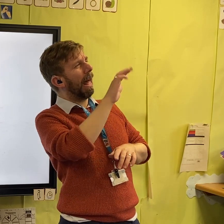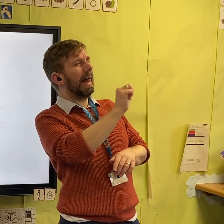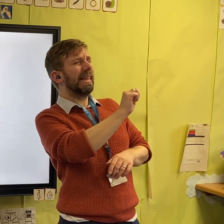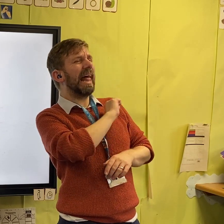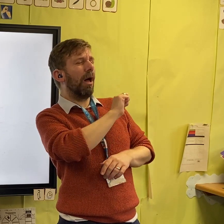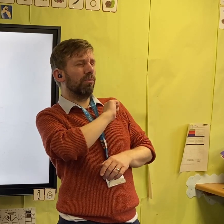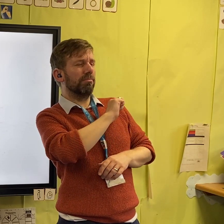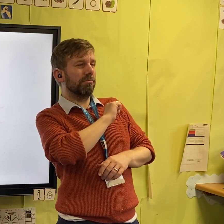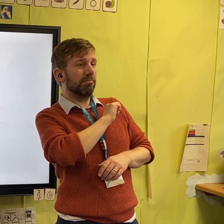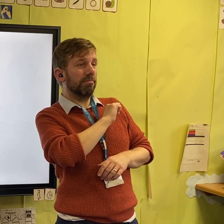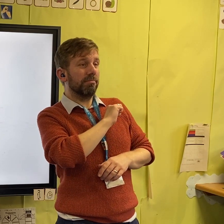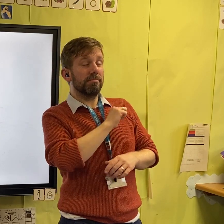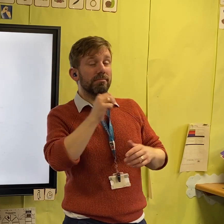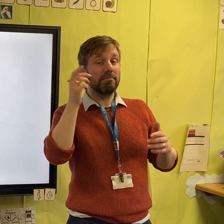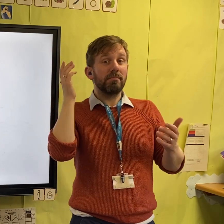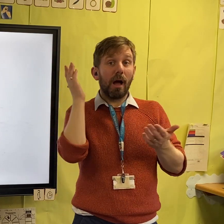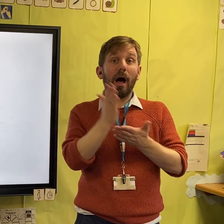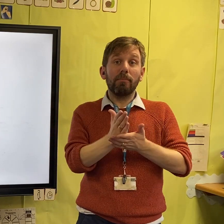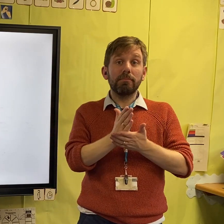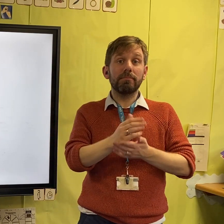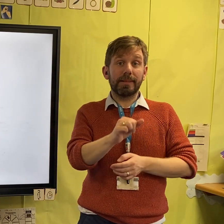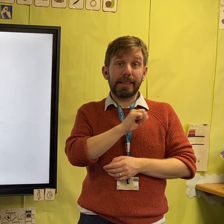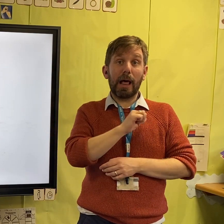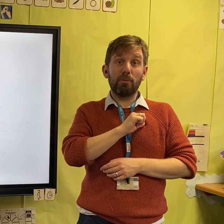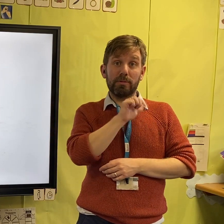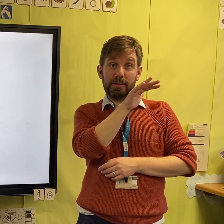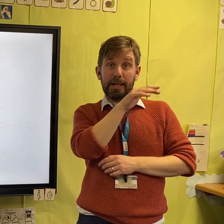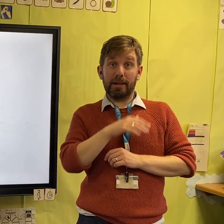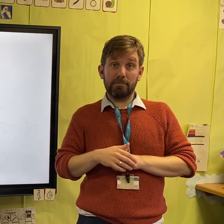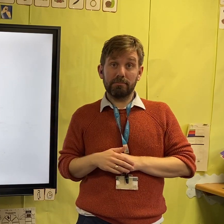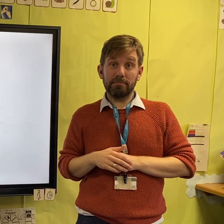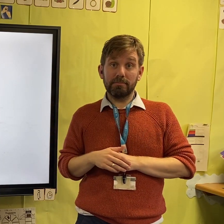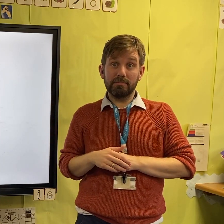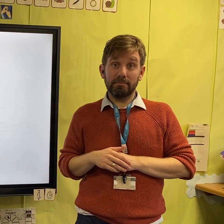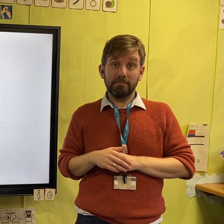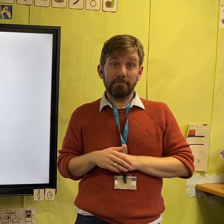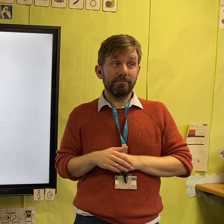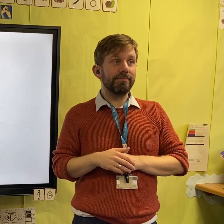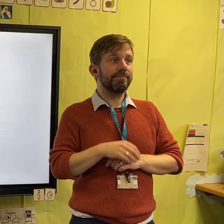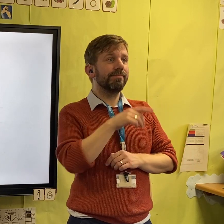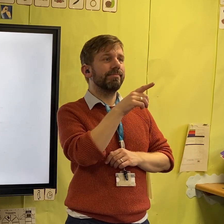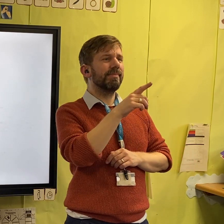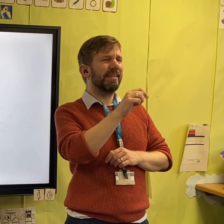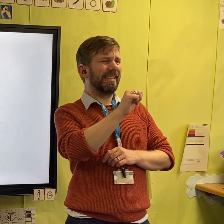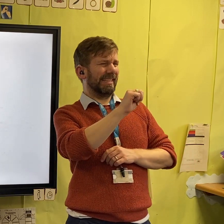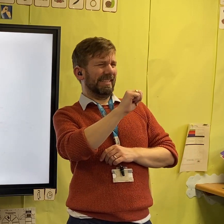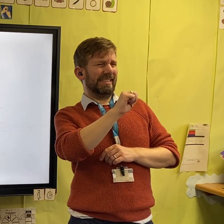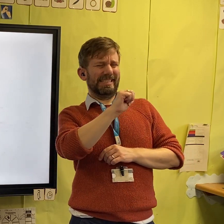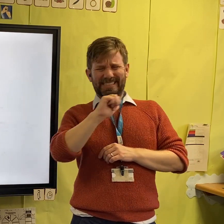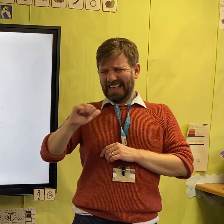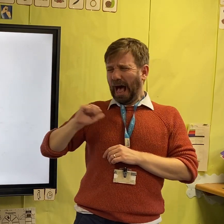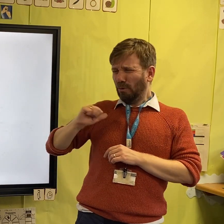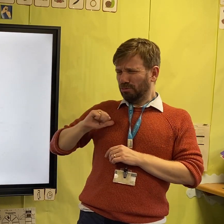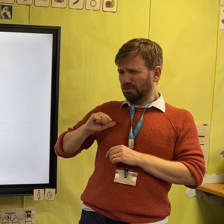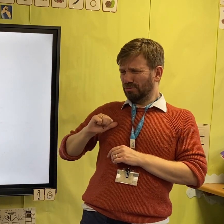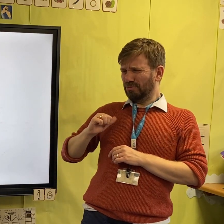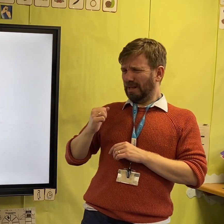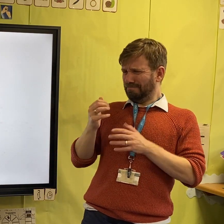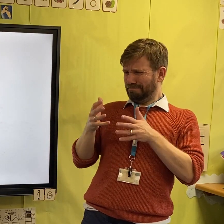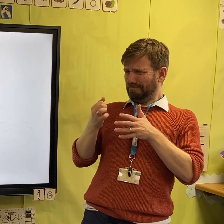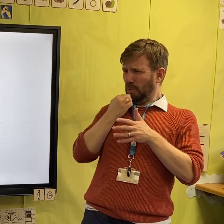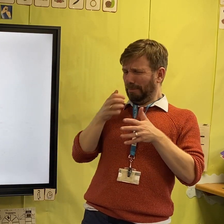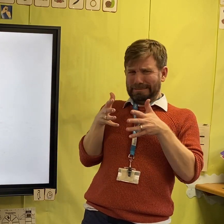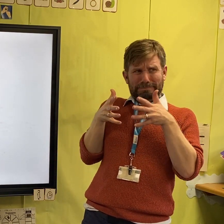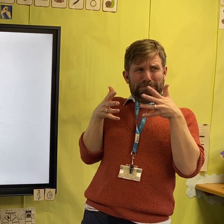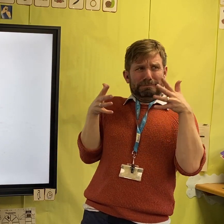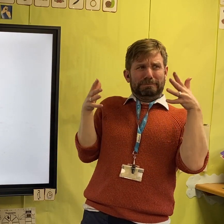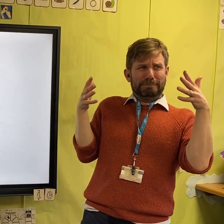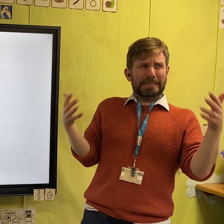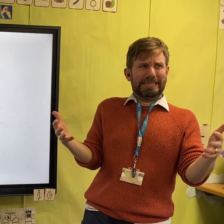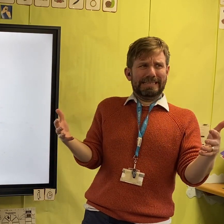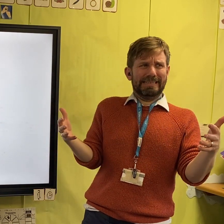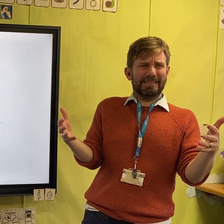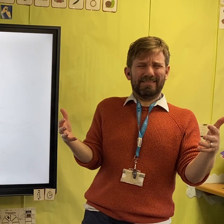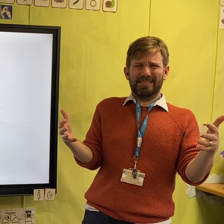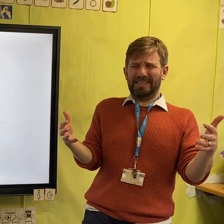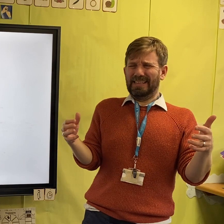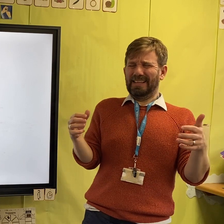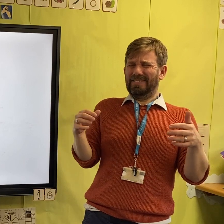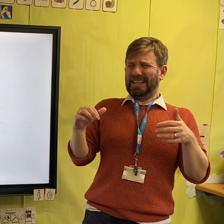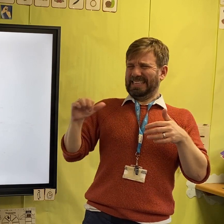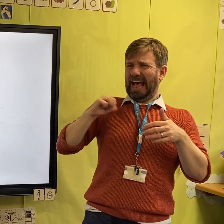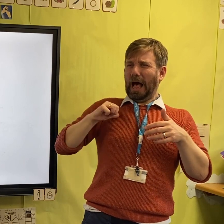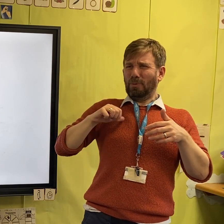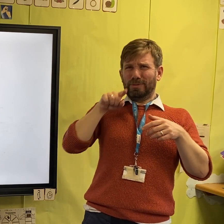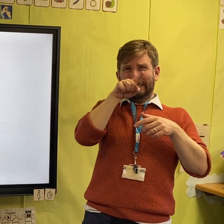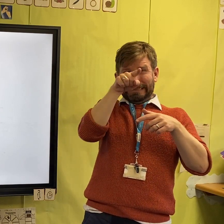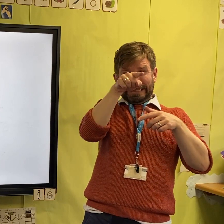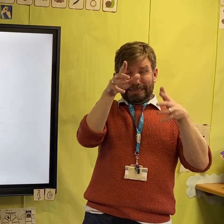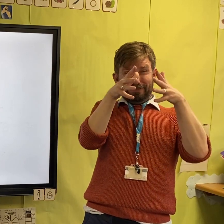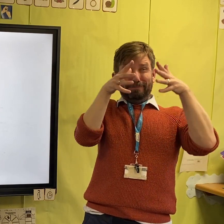sure there are a thousand and there really were. A thousand is a really big number said Pipkin.